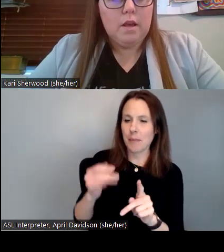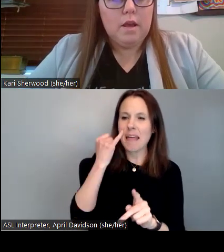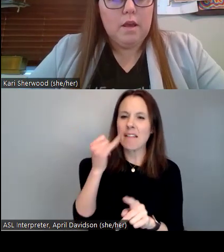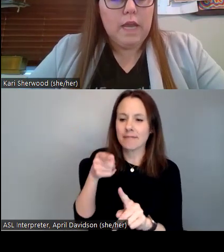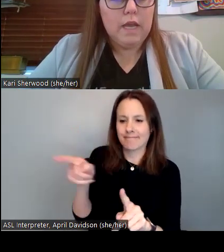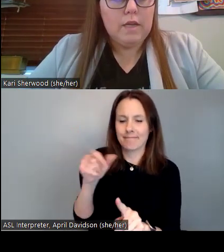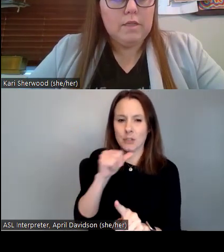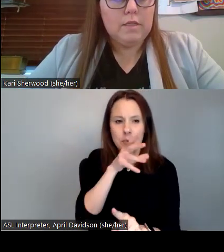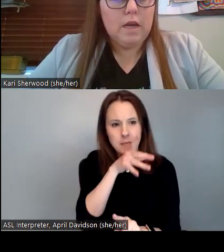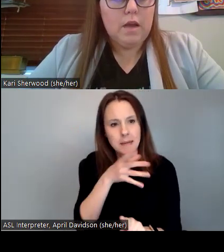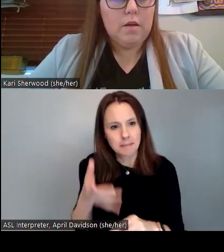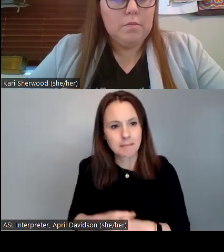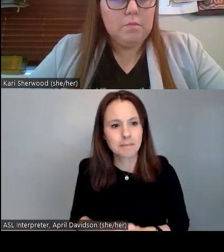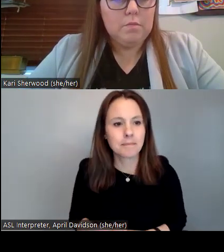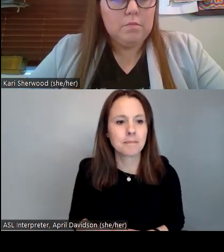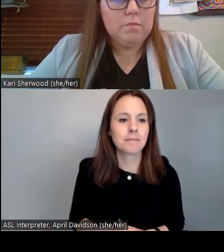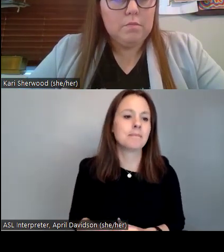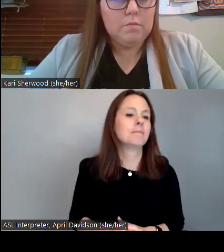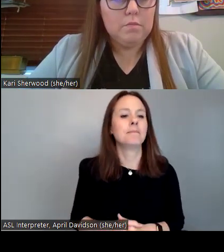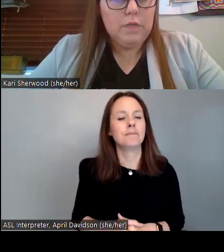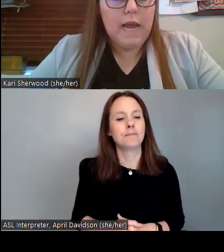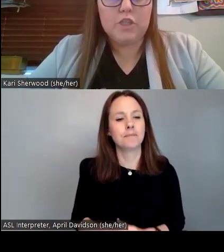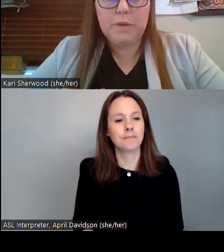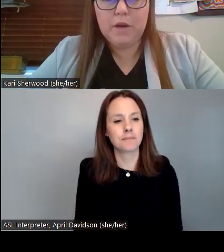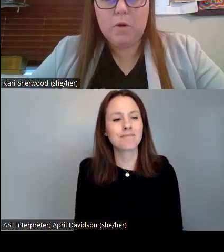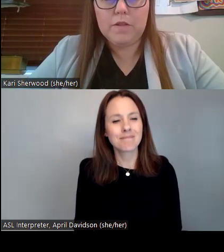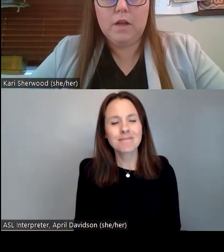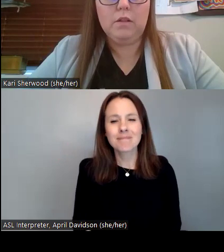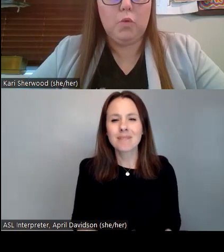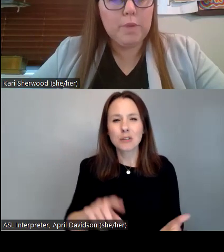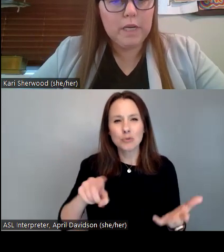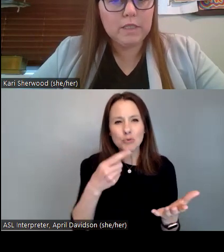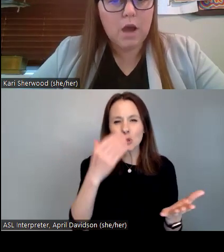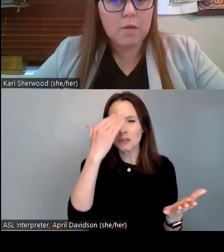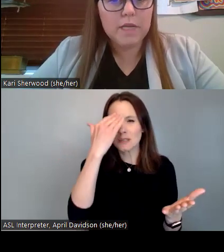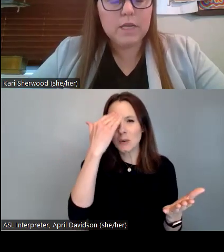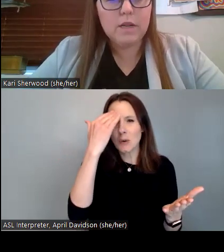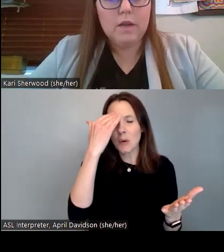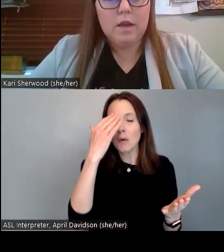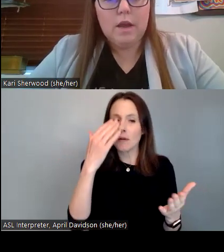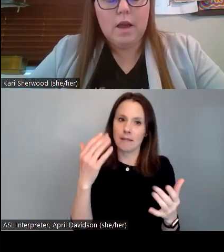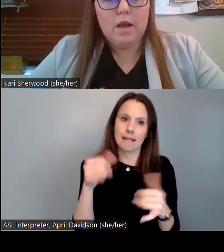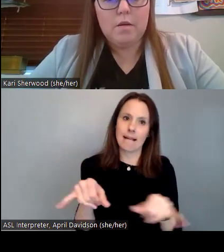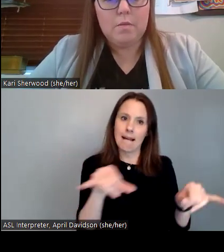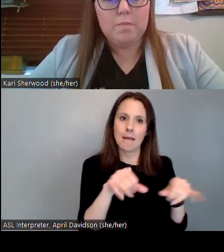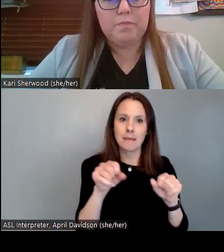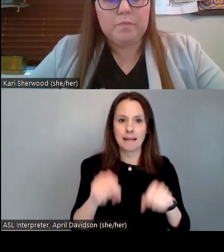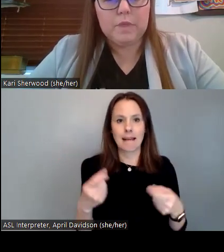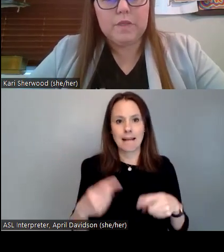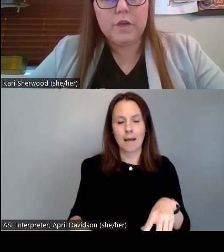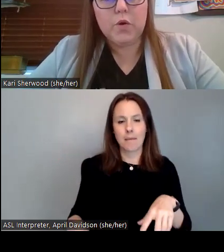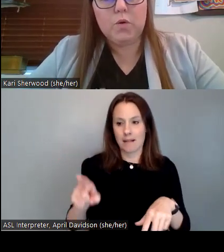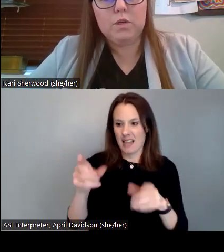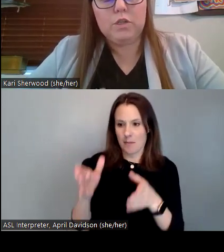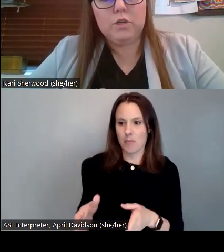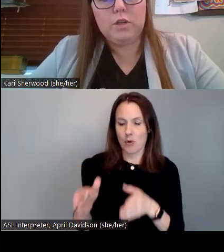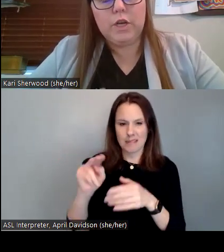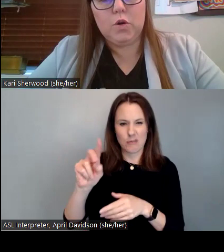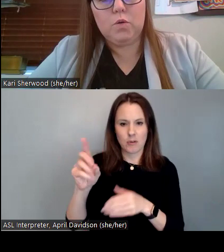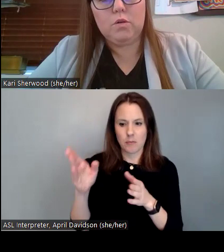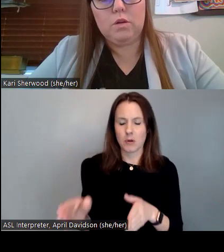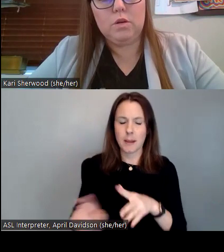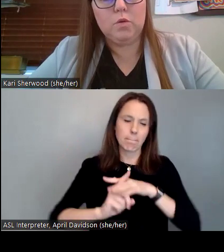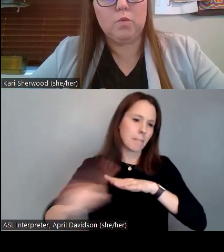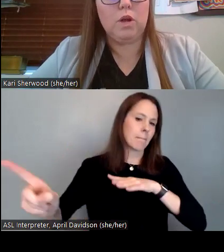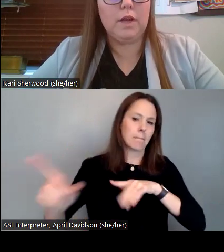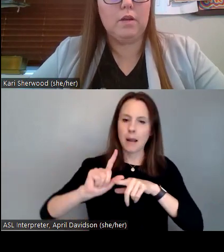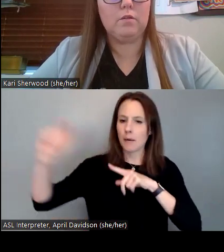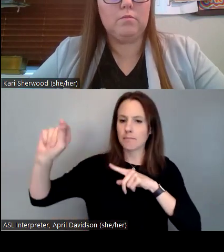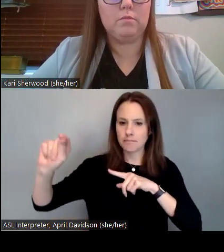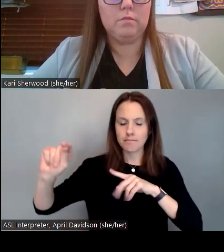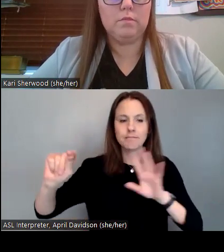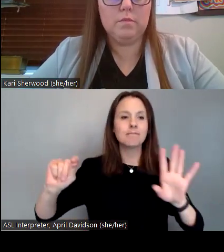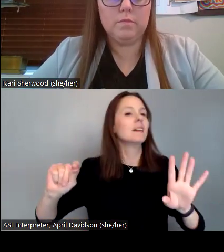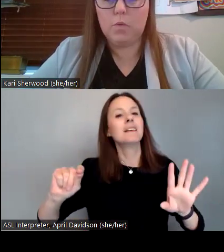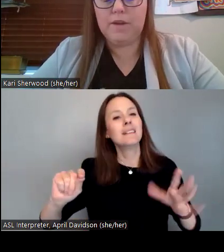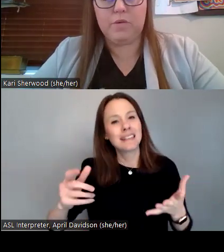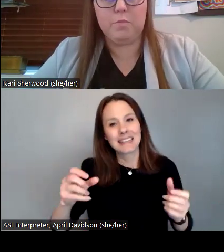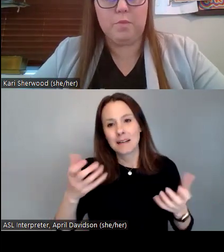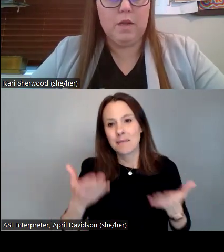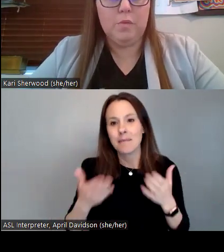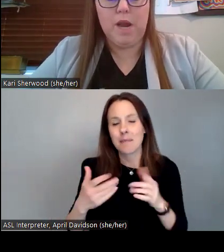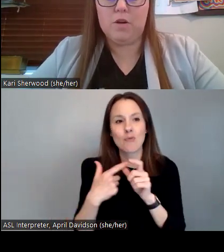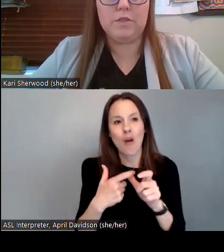Yeah, just being aware that elopement is common. So, you know, running away from parents or